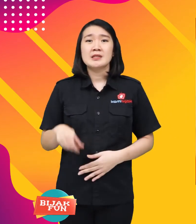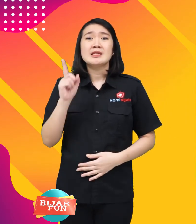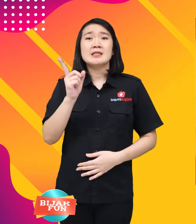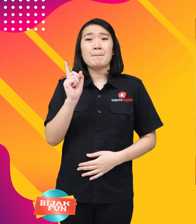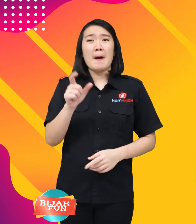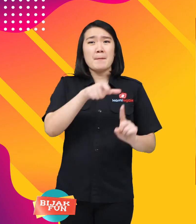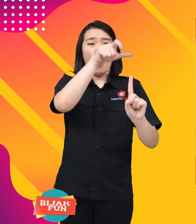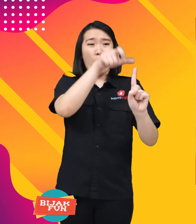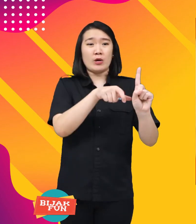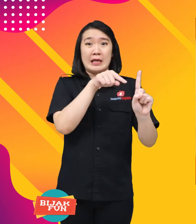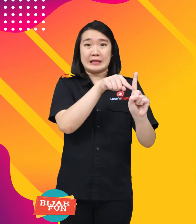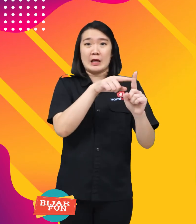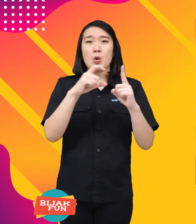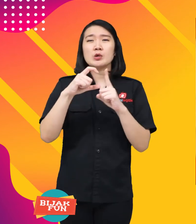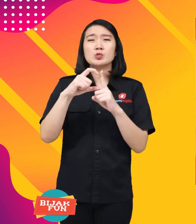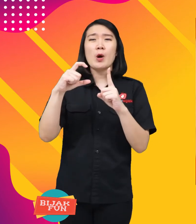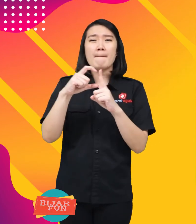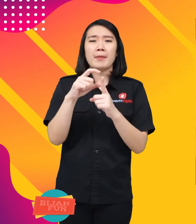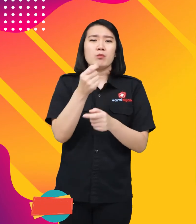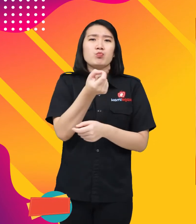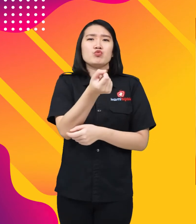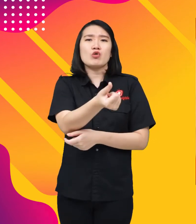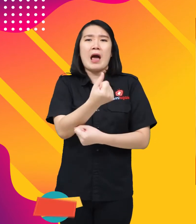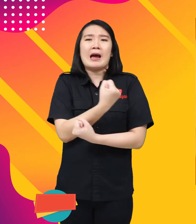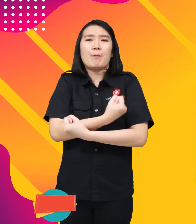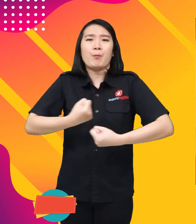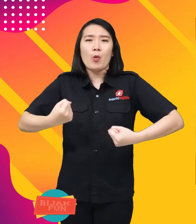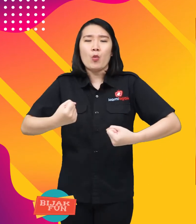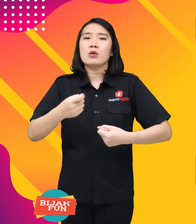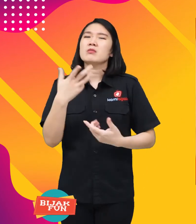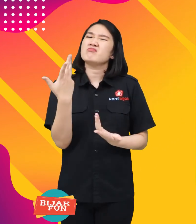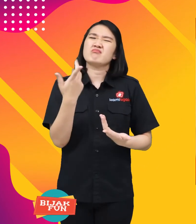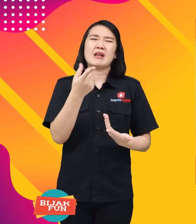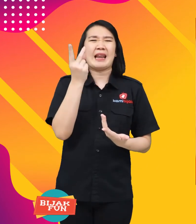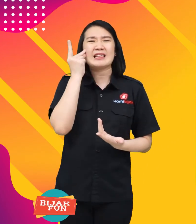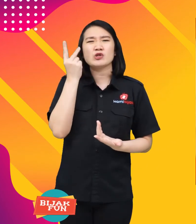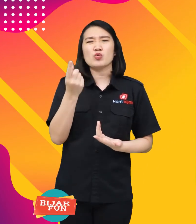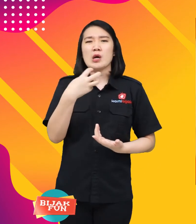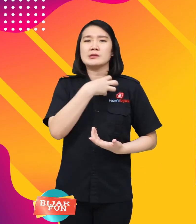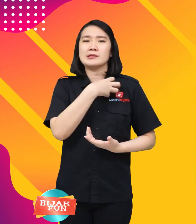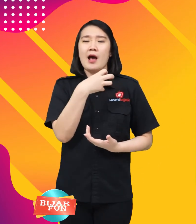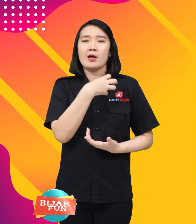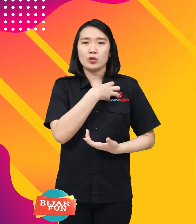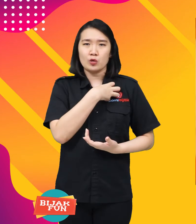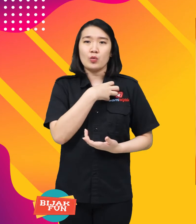Because dwarfism people get fat easily, it's a risk to the heart.